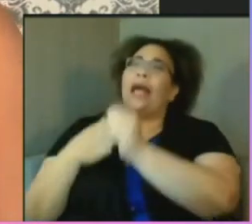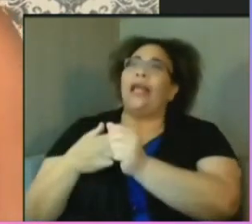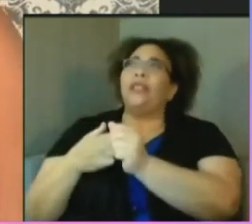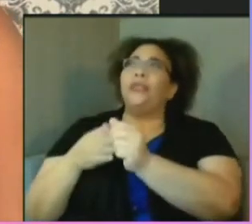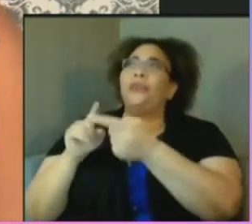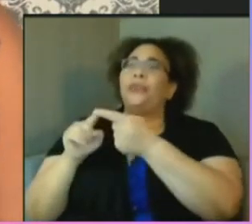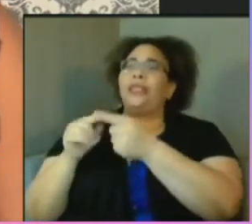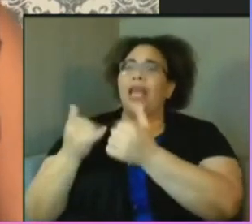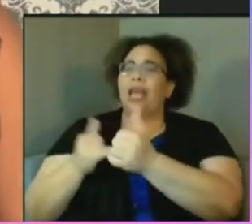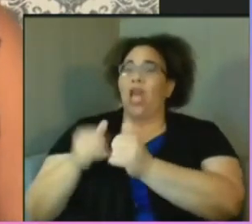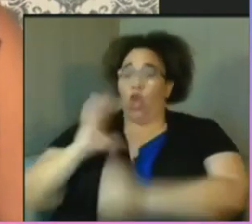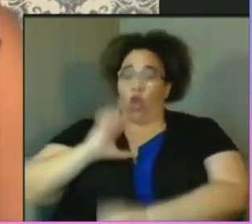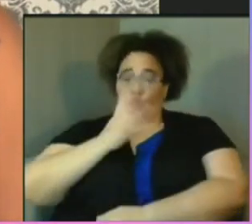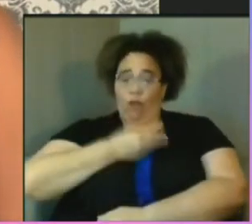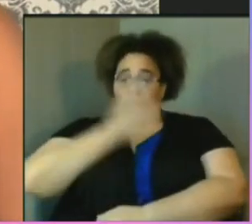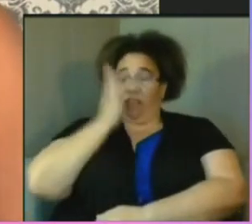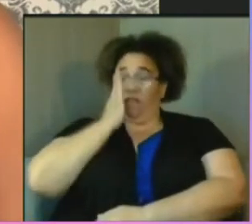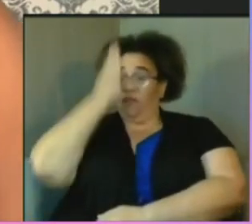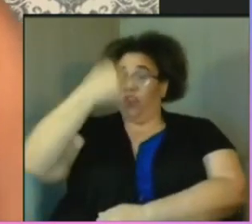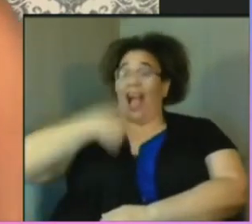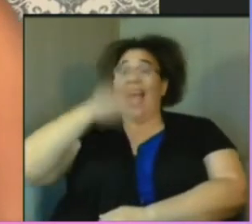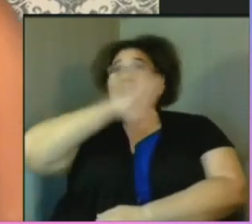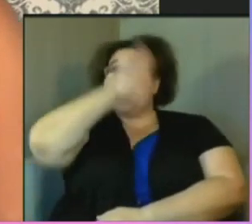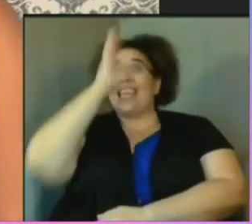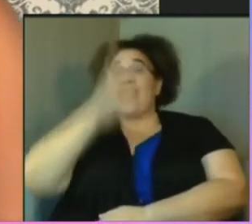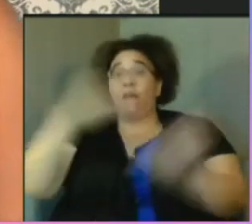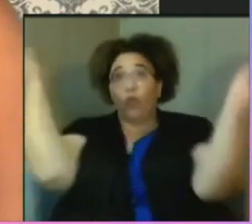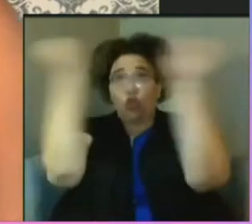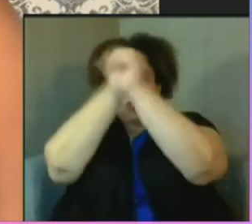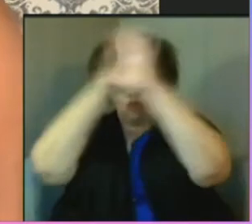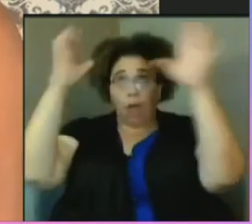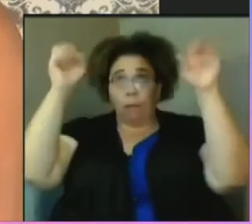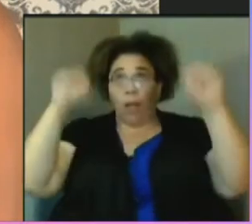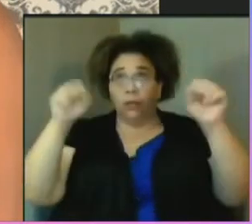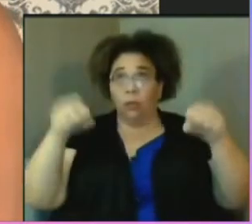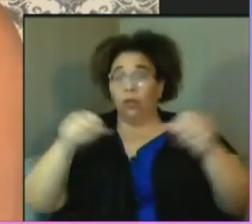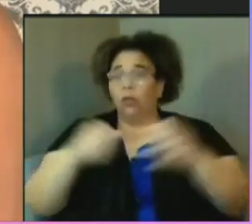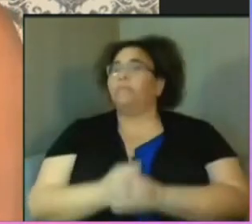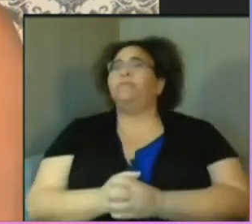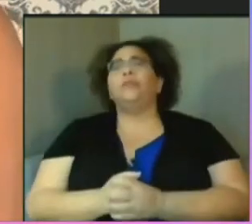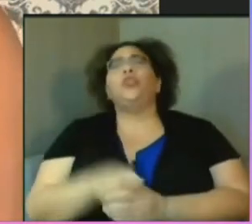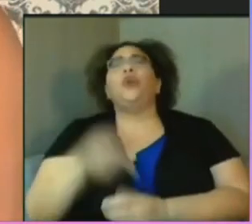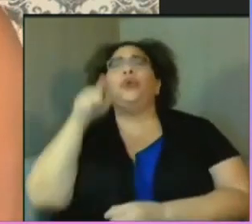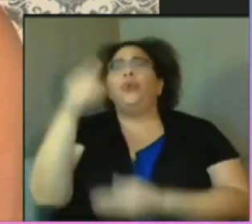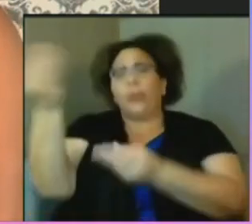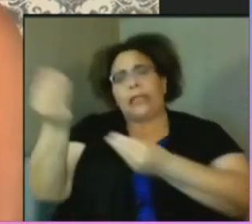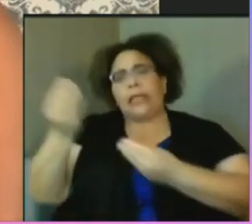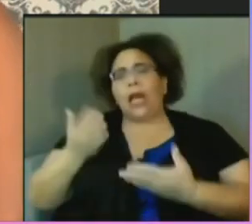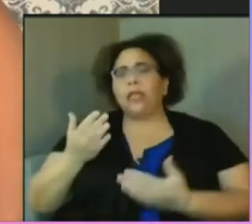The Trans Future I Never Dreamt Of and so I'm wondering if you could tell us what it feels like